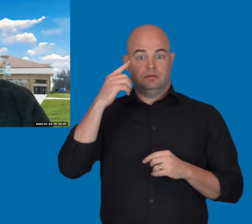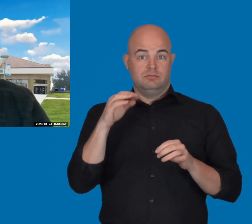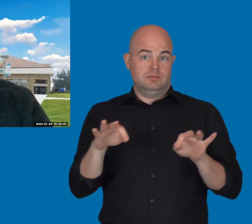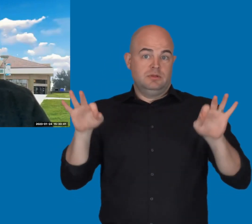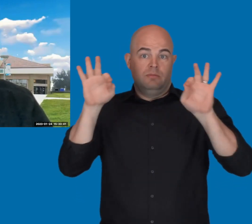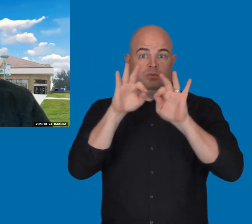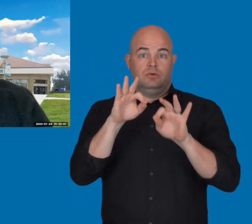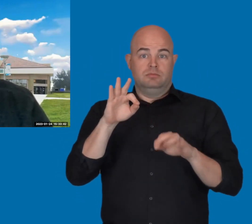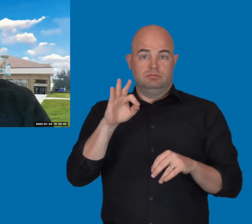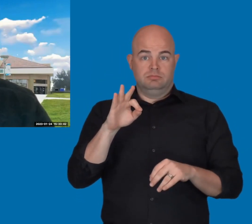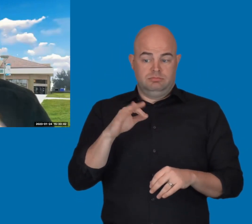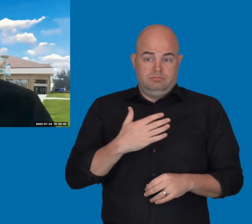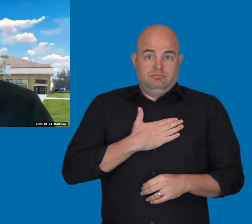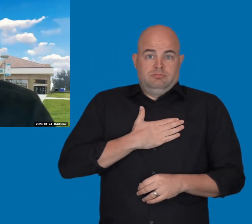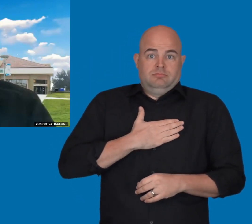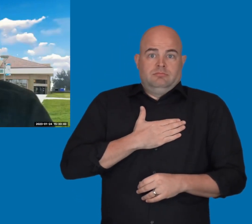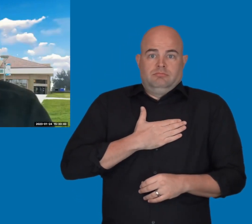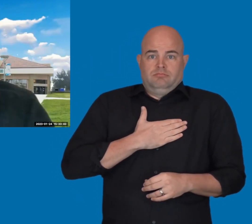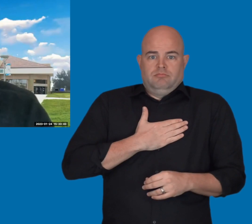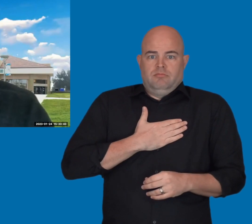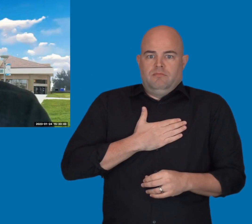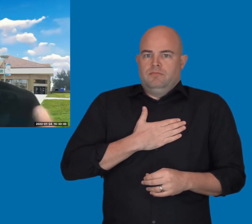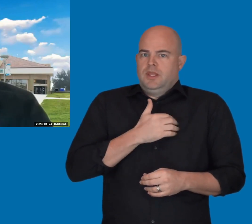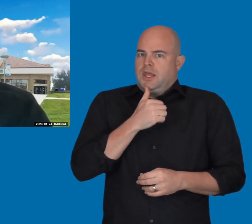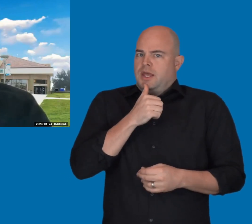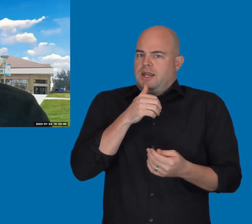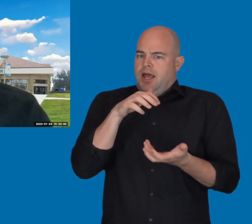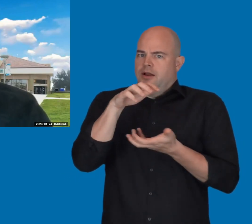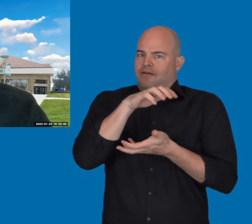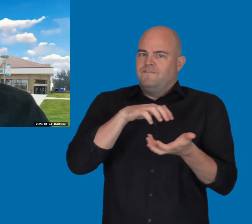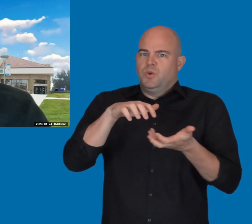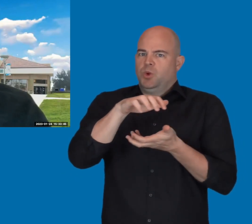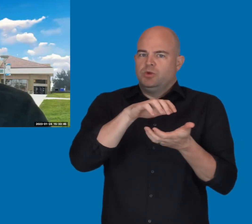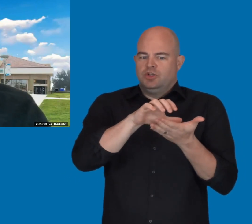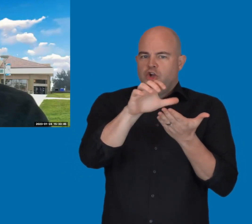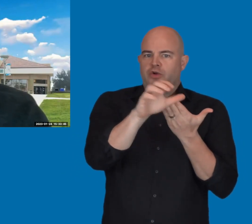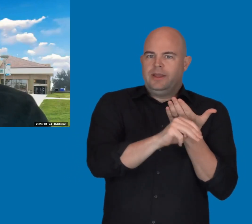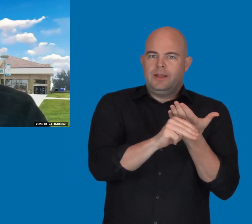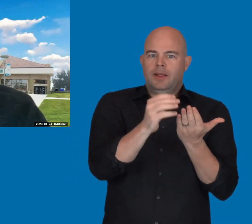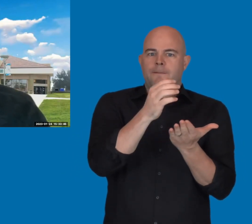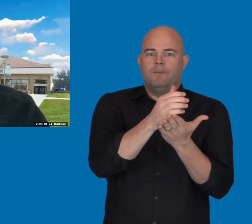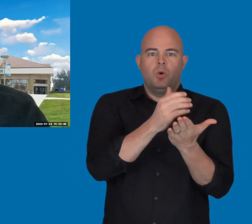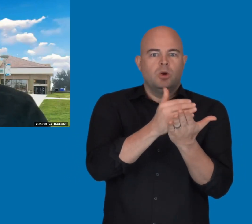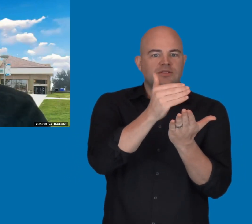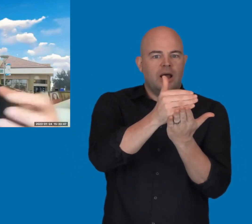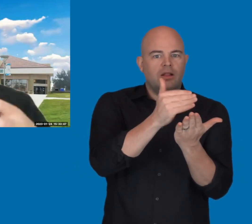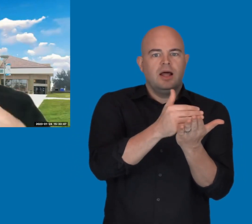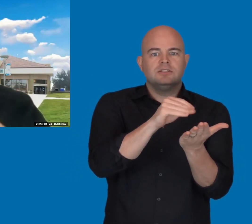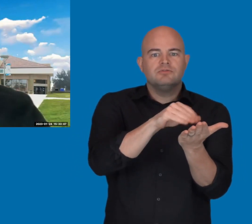But, you know, for the most part at this point, you know, the curriculum committee is not -- -